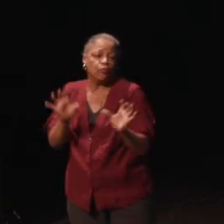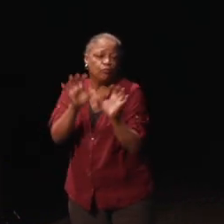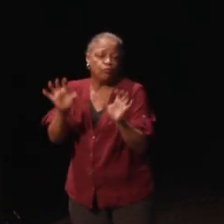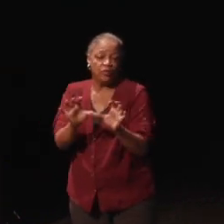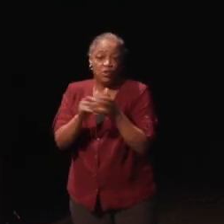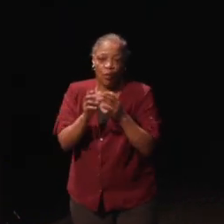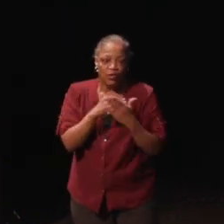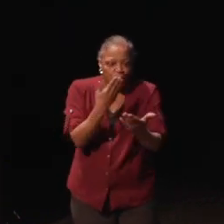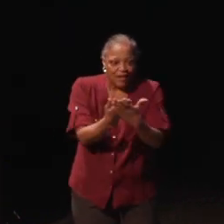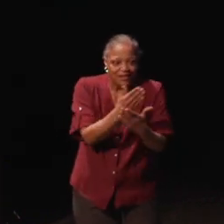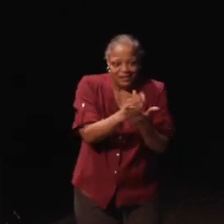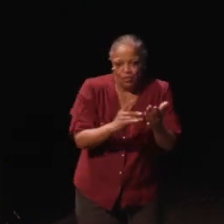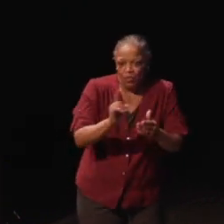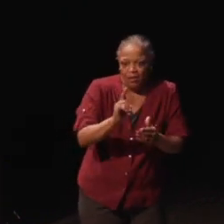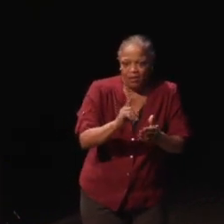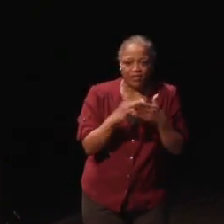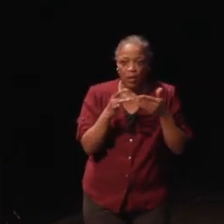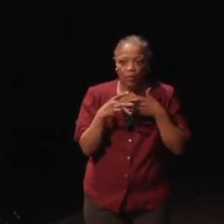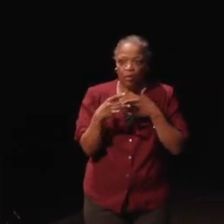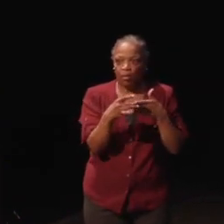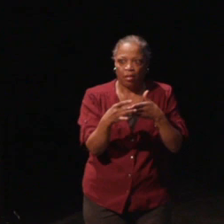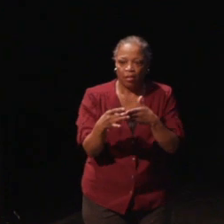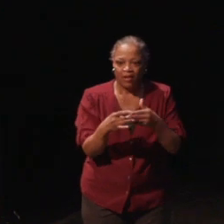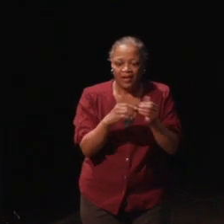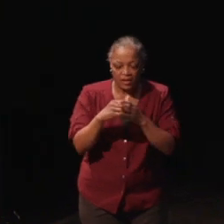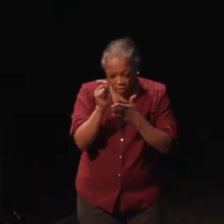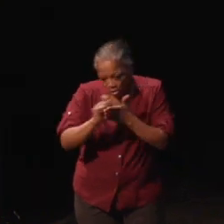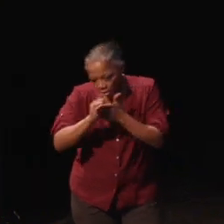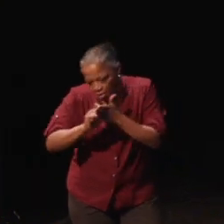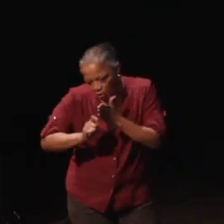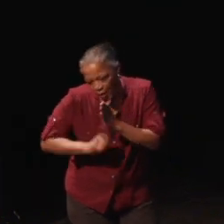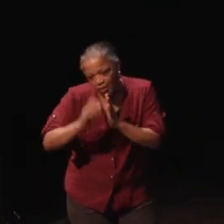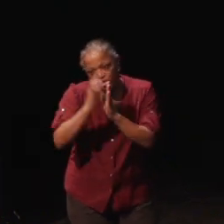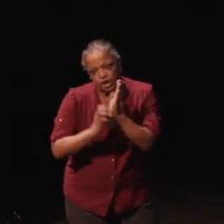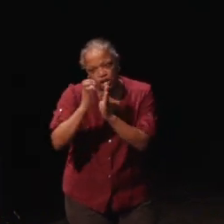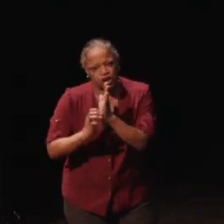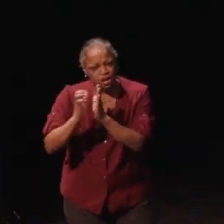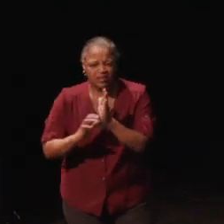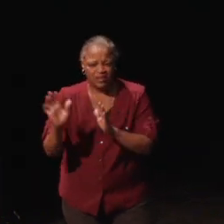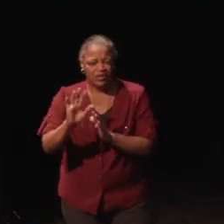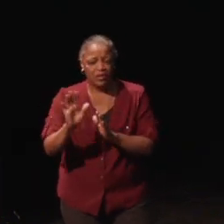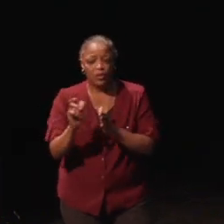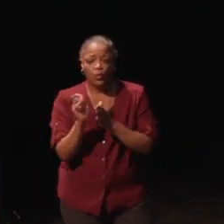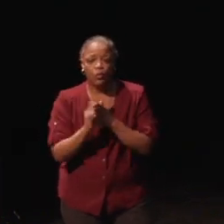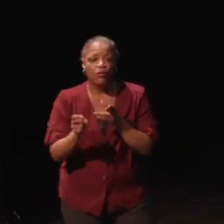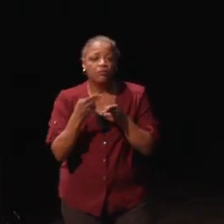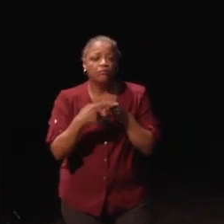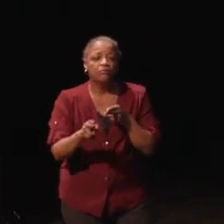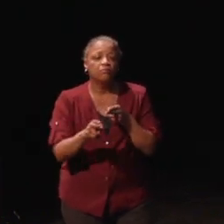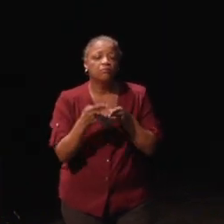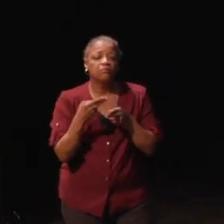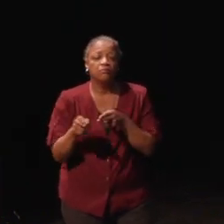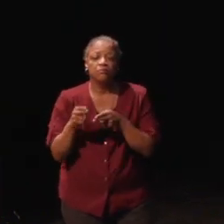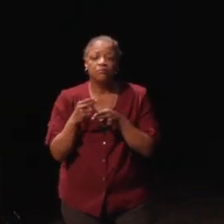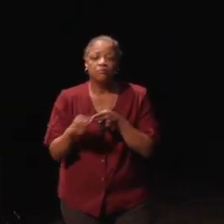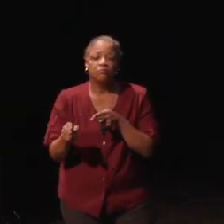You don't want to let your inner author get carried away here. So this is what I did, I wrote long complete sentences into